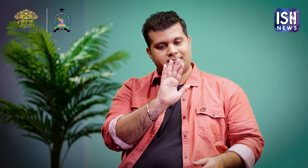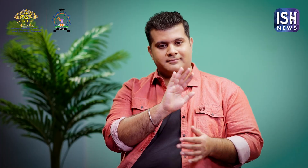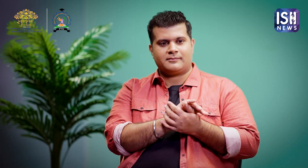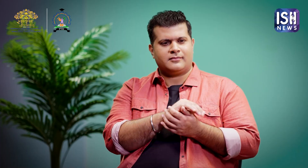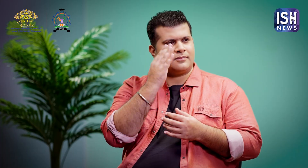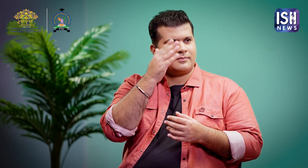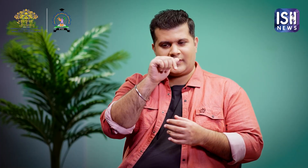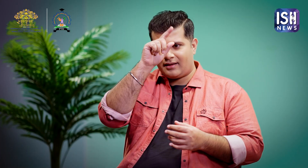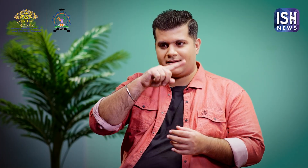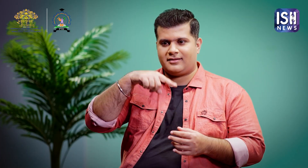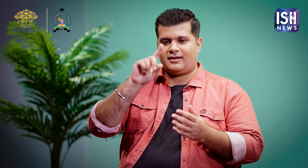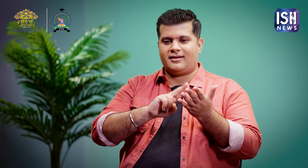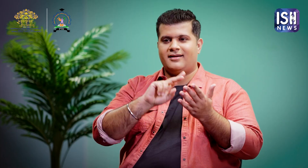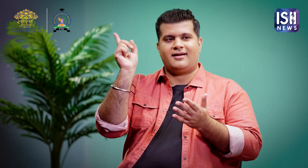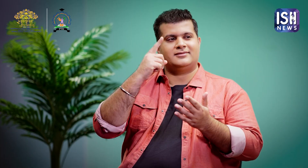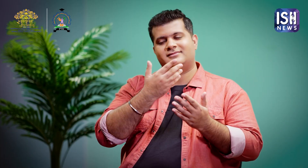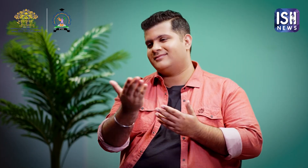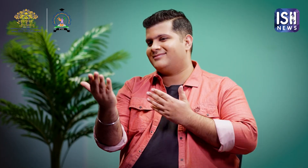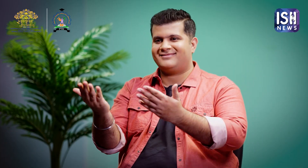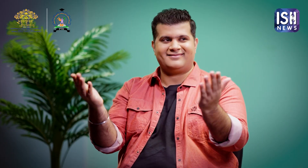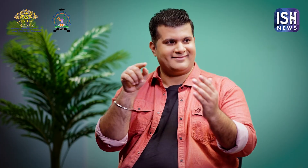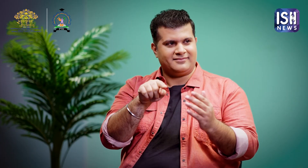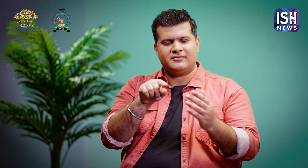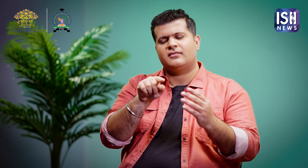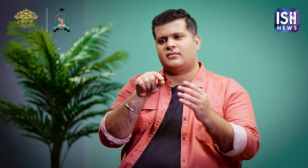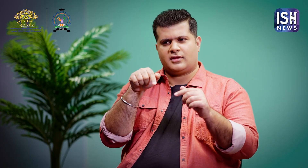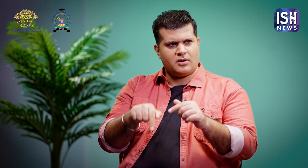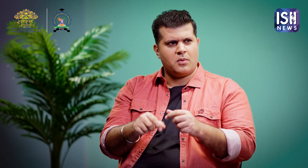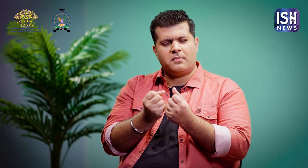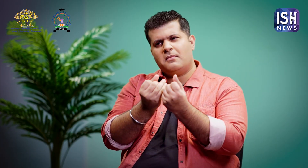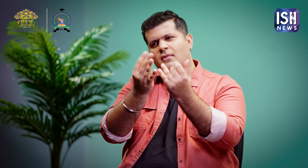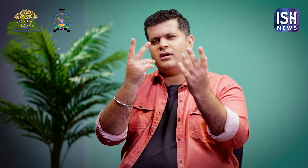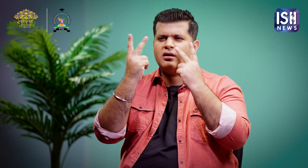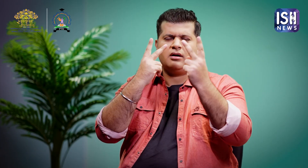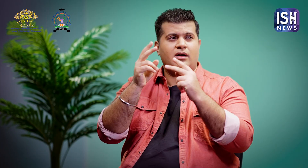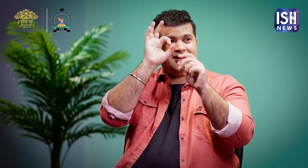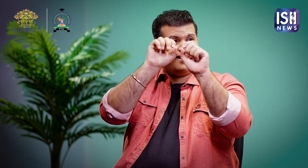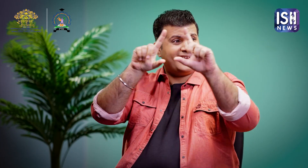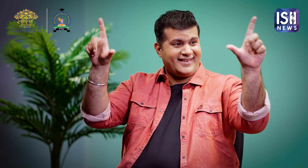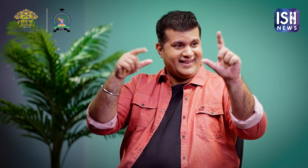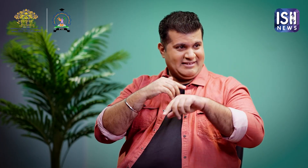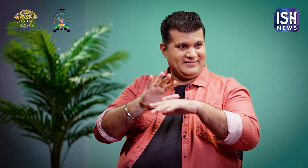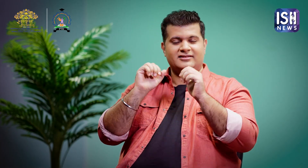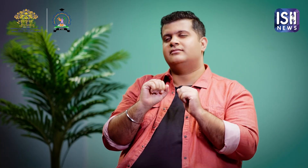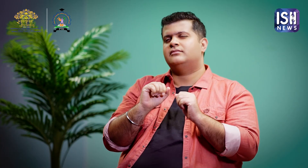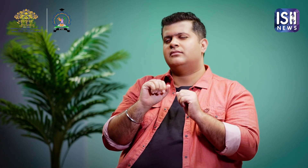Indian National Anthem is played across the country, especially in movie theatres before films begin.